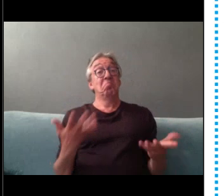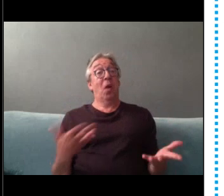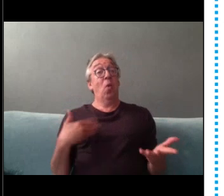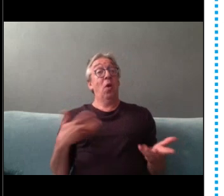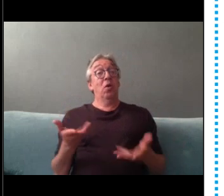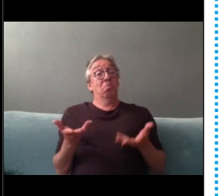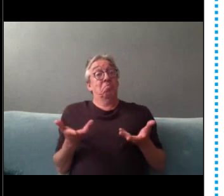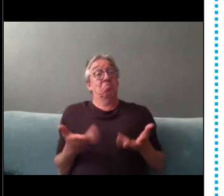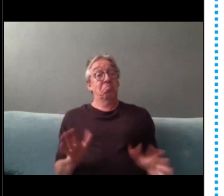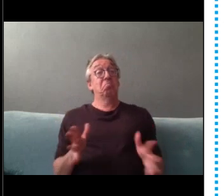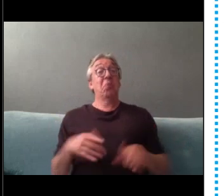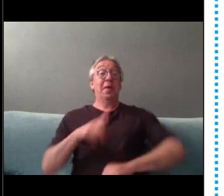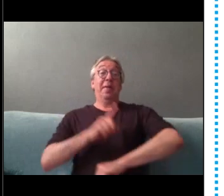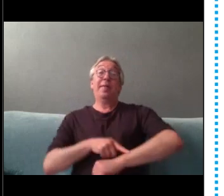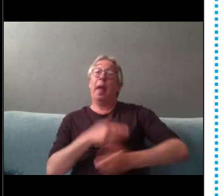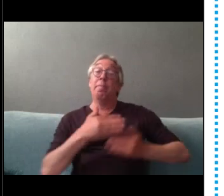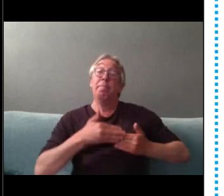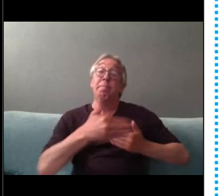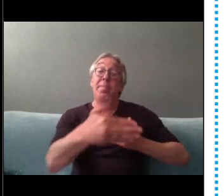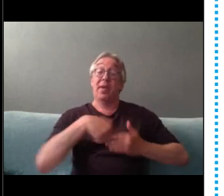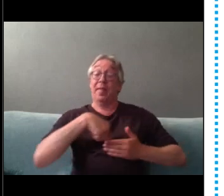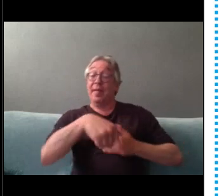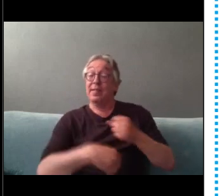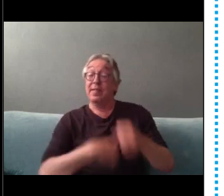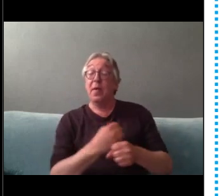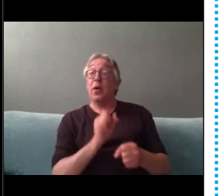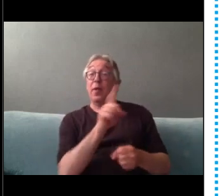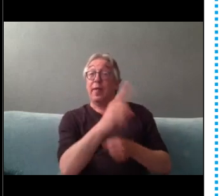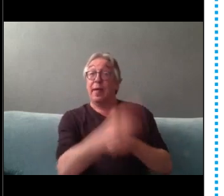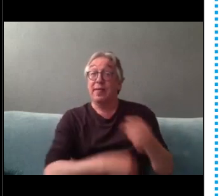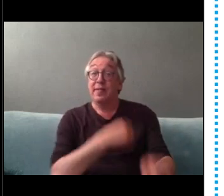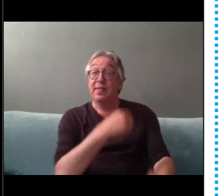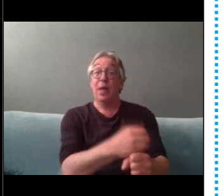So for this year and the next year. And how to get involved?